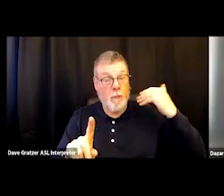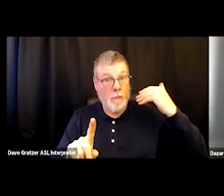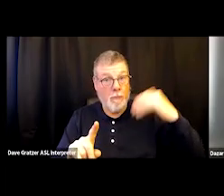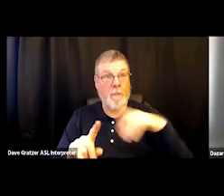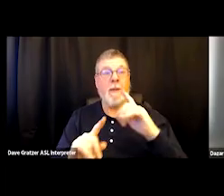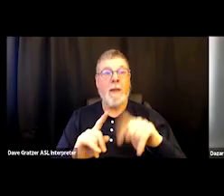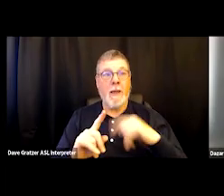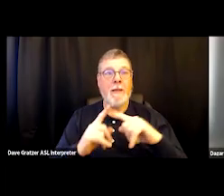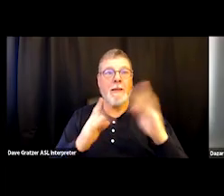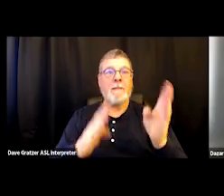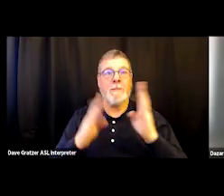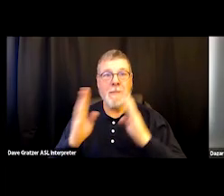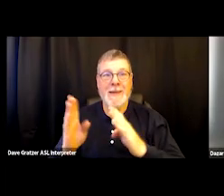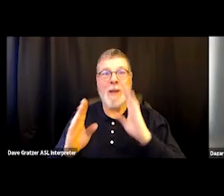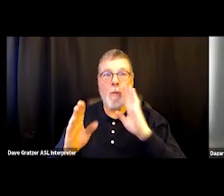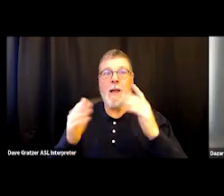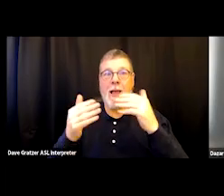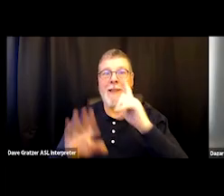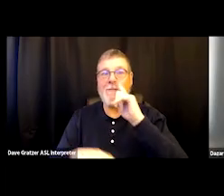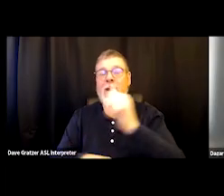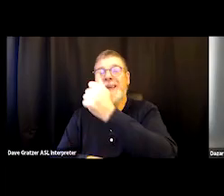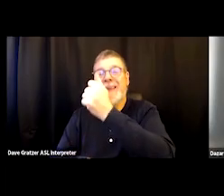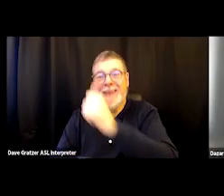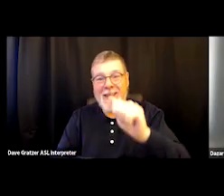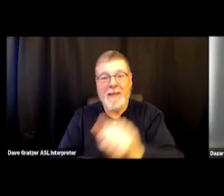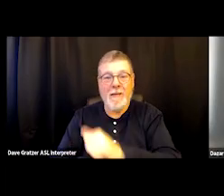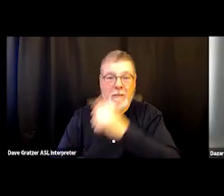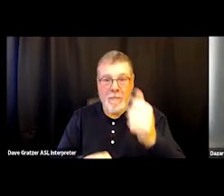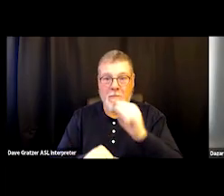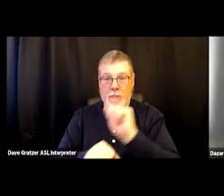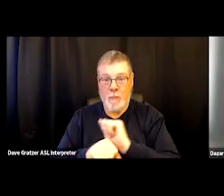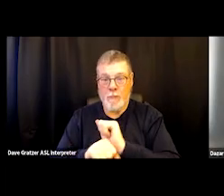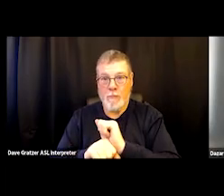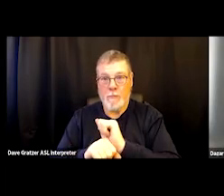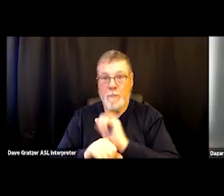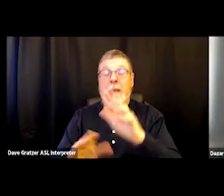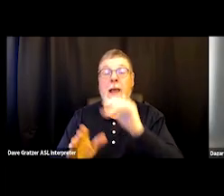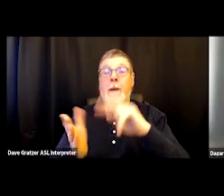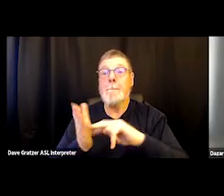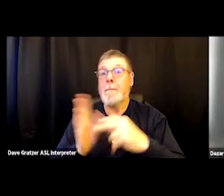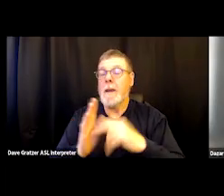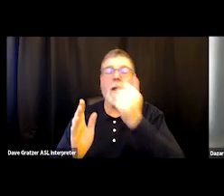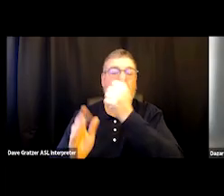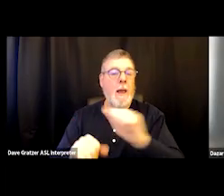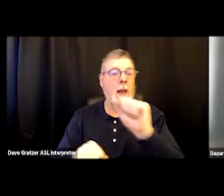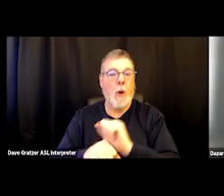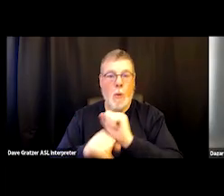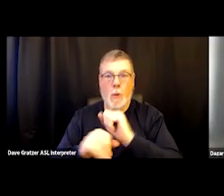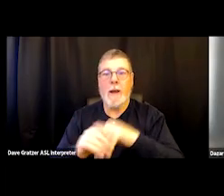the next question is, does the impairment allow for any other work? And that any other work means any work in the national economy.